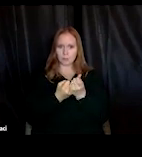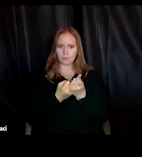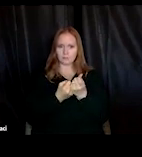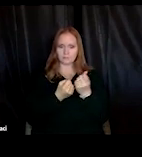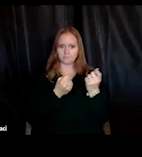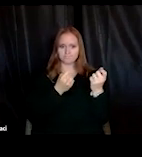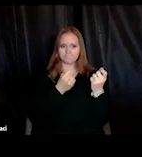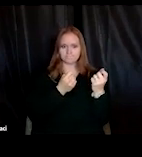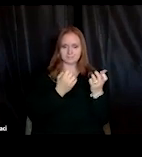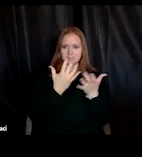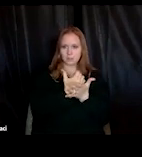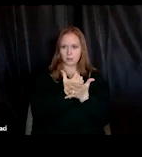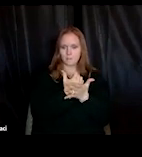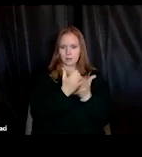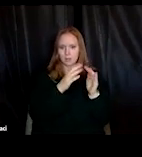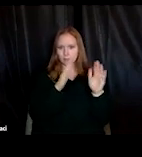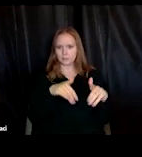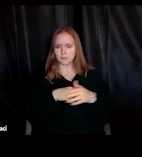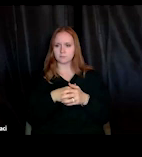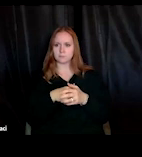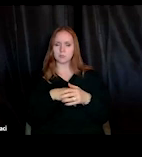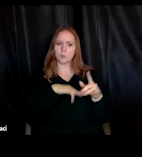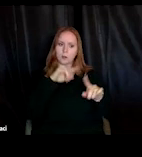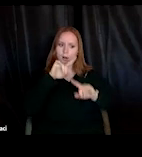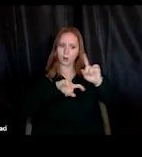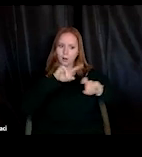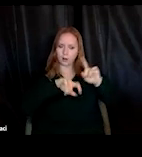So after a series of questions in our assessment,